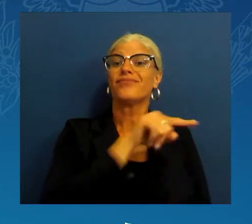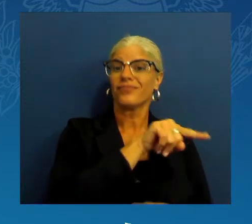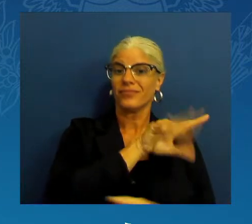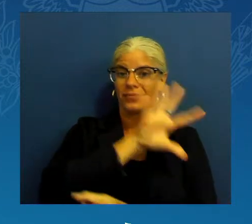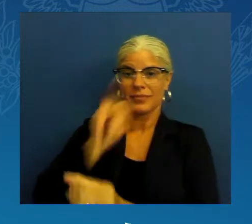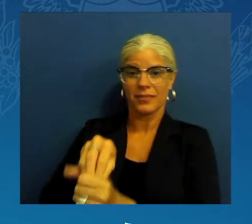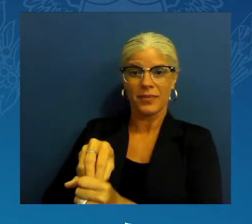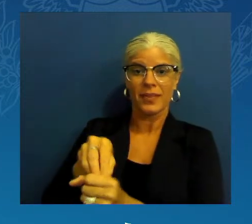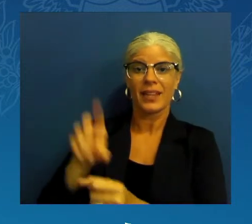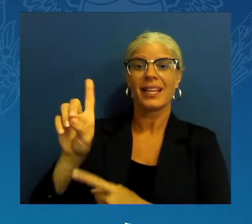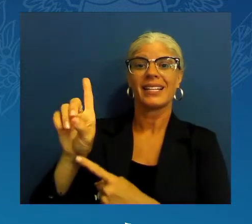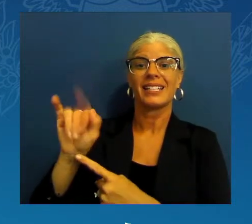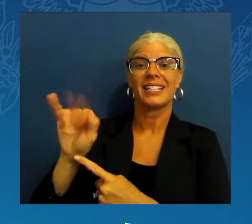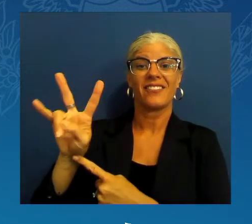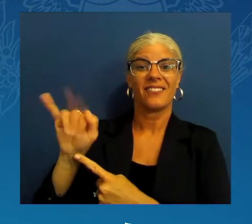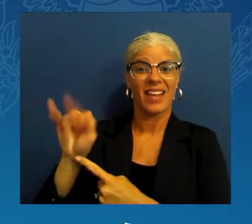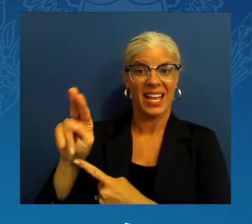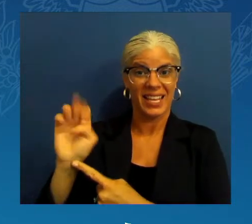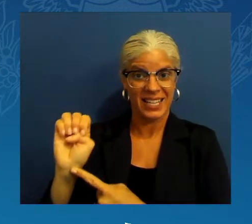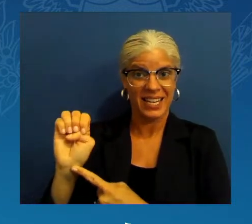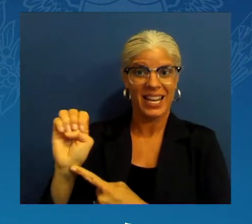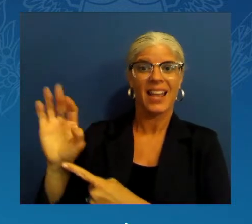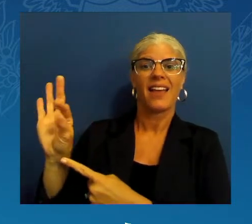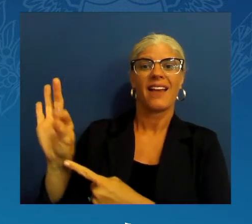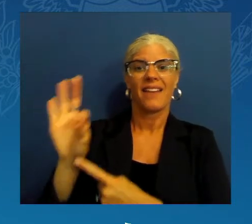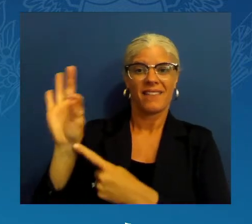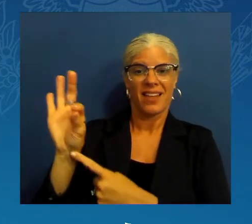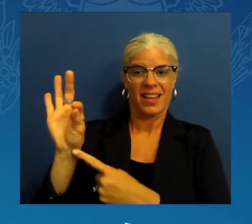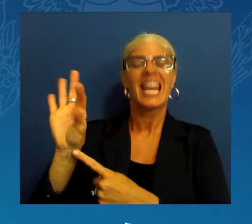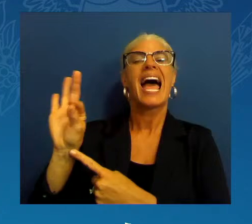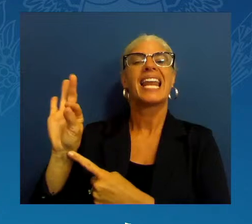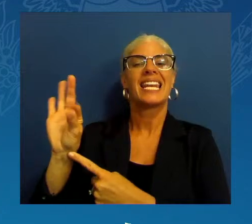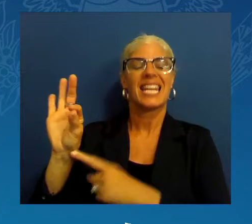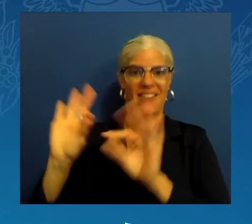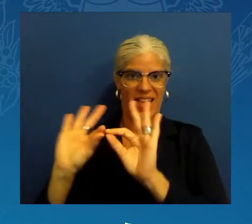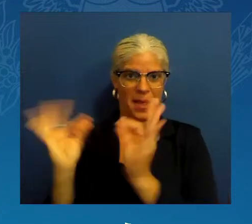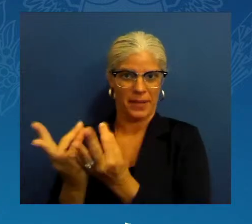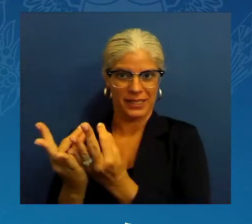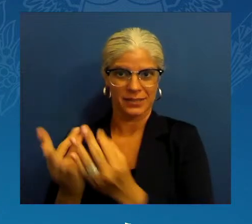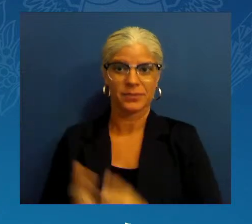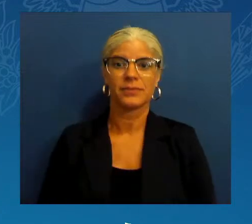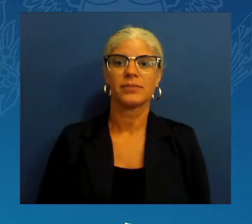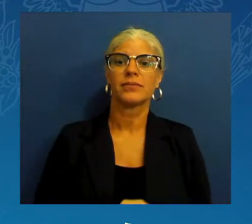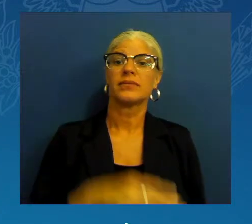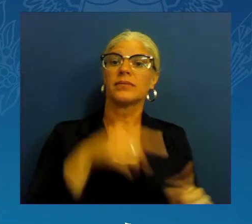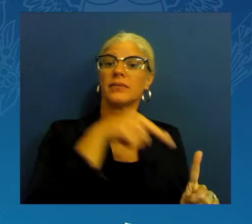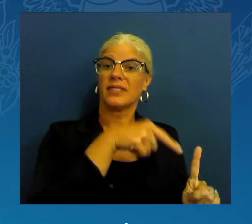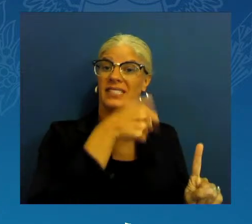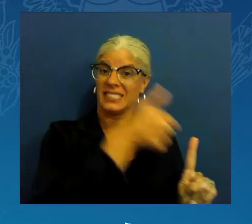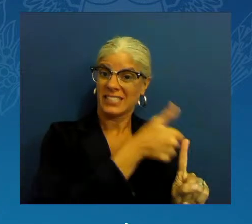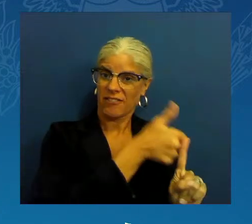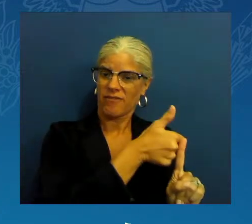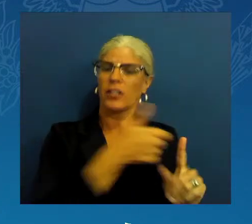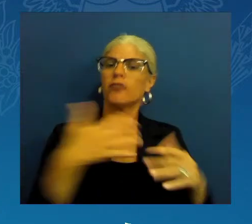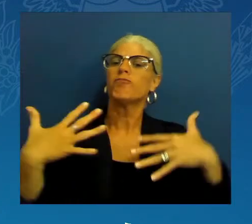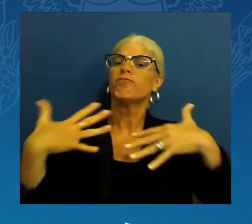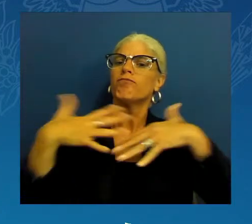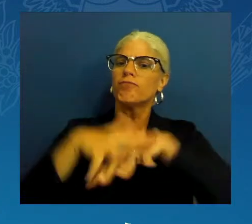she is embedded into the fabric of our culture. She is a change maker, a fearless leader,